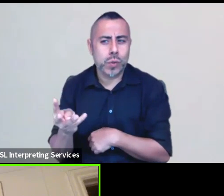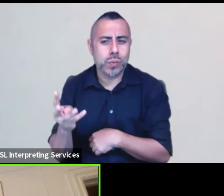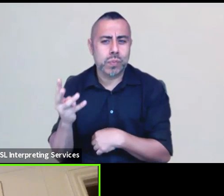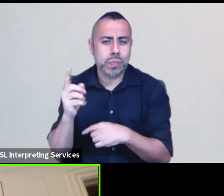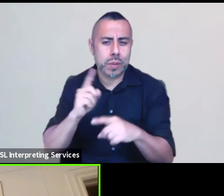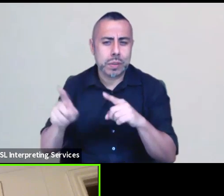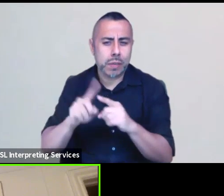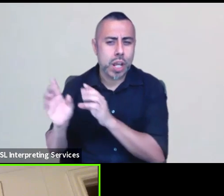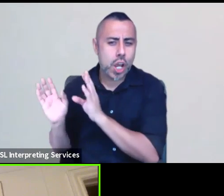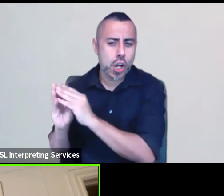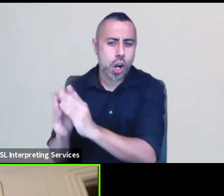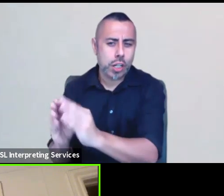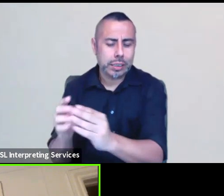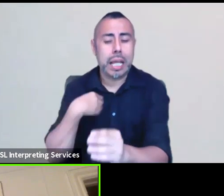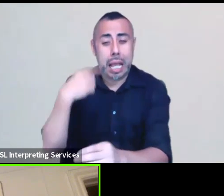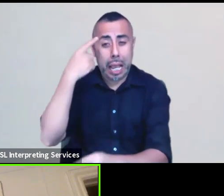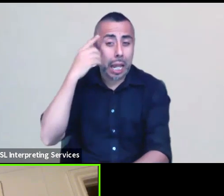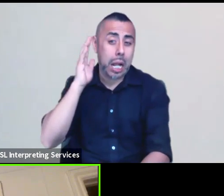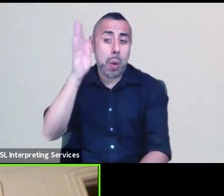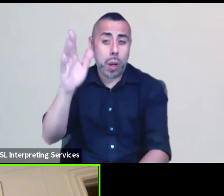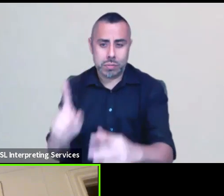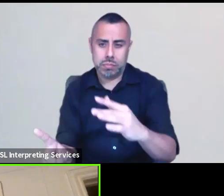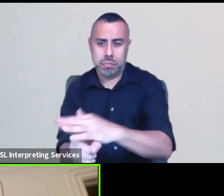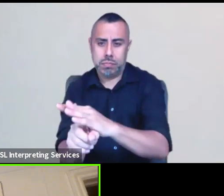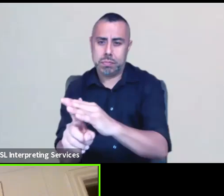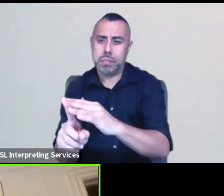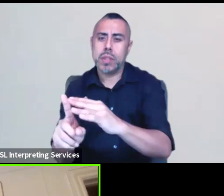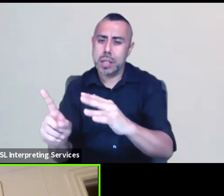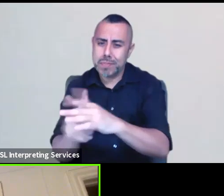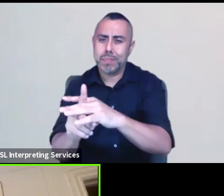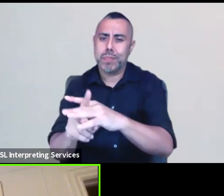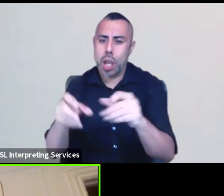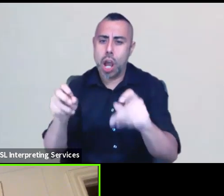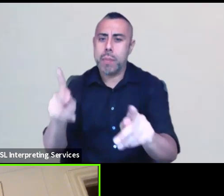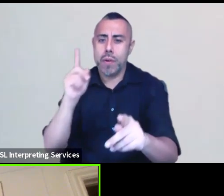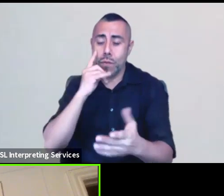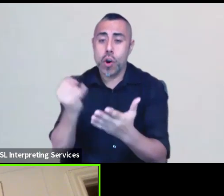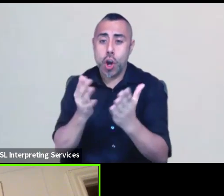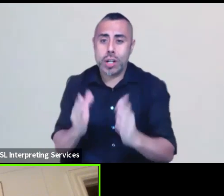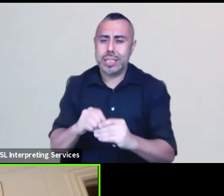coming along for artists in all disciplines. The funding community understands